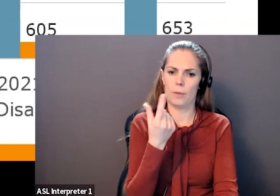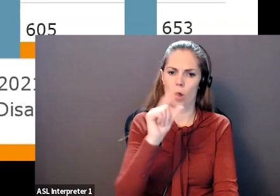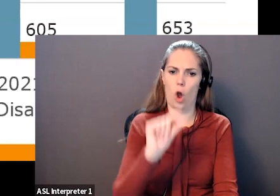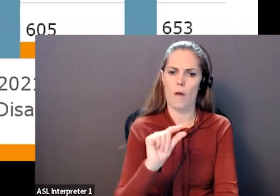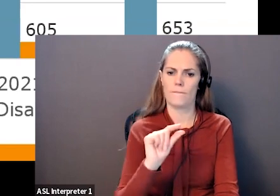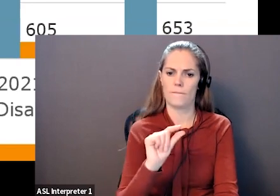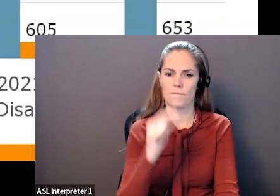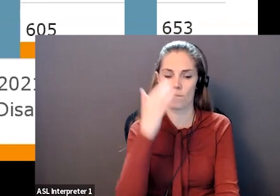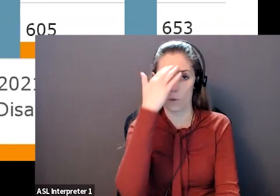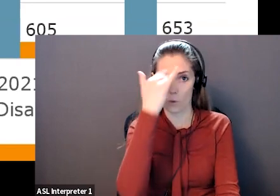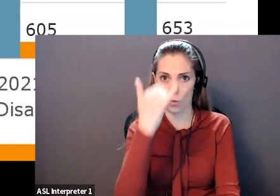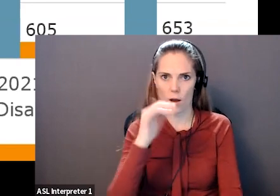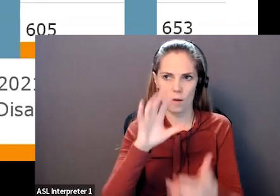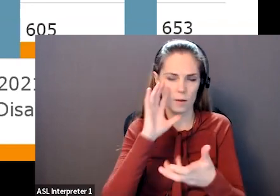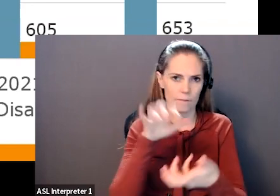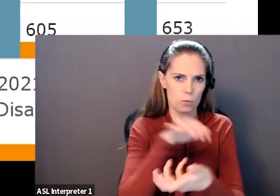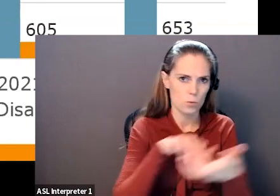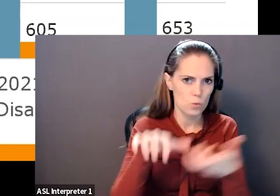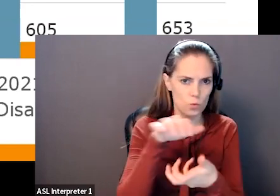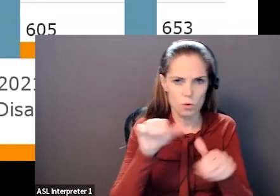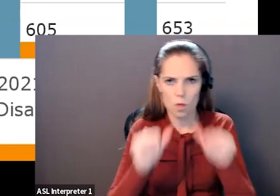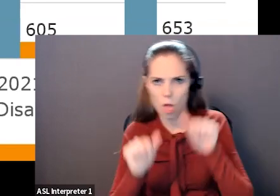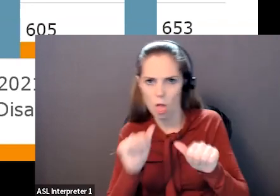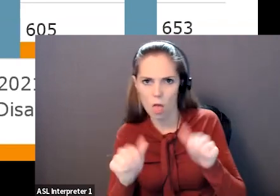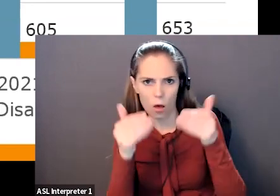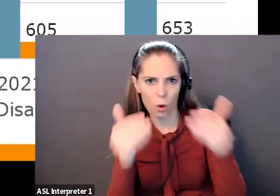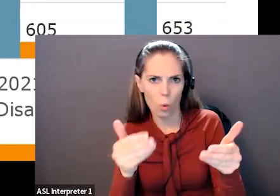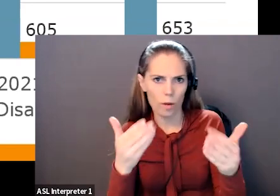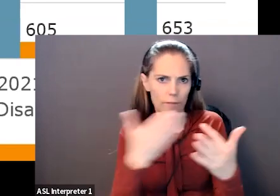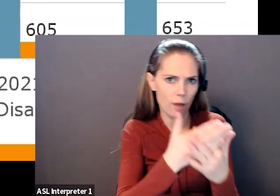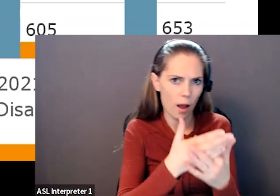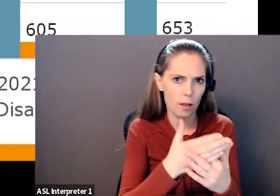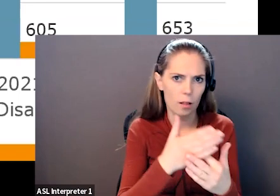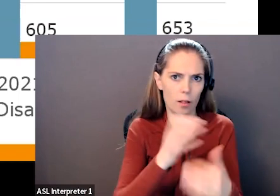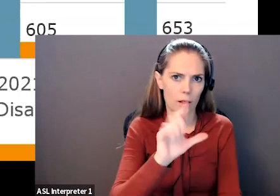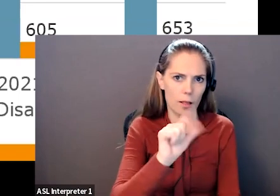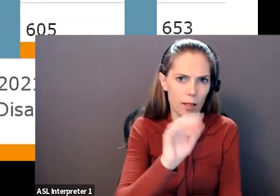when people should file or not and so people were filing the web they believe they've been exposed